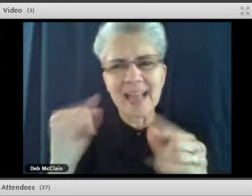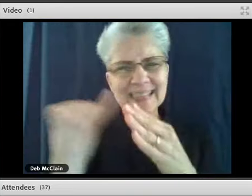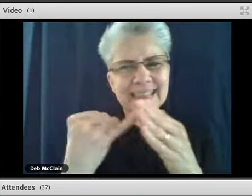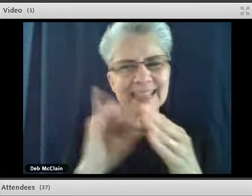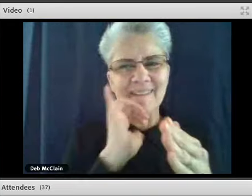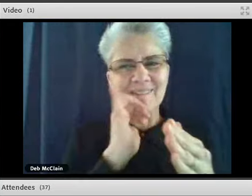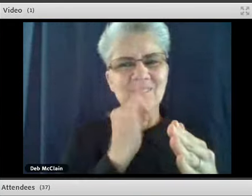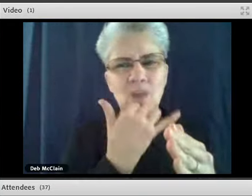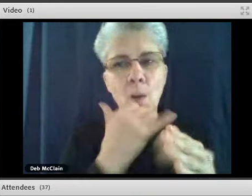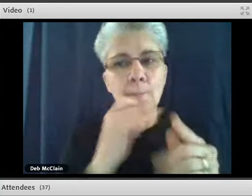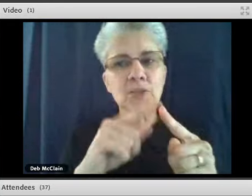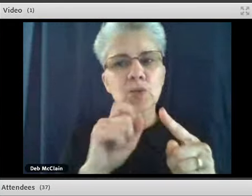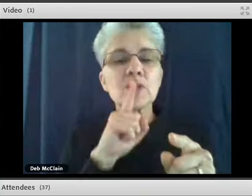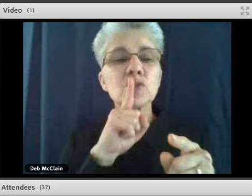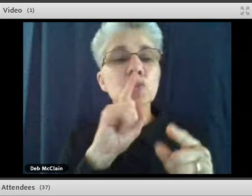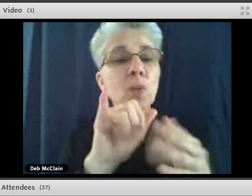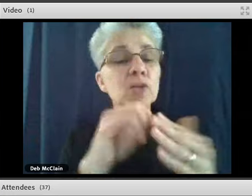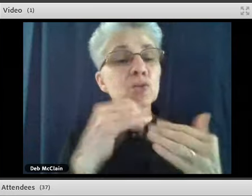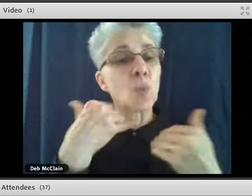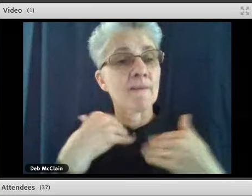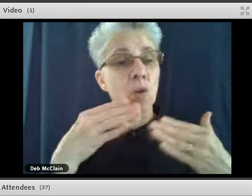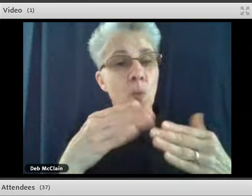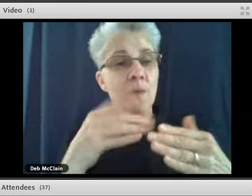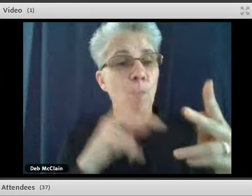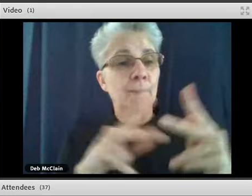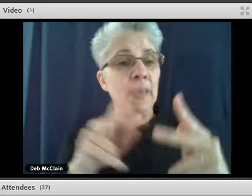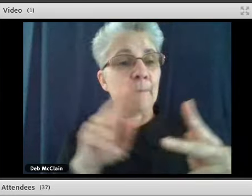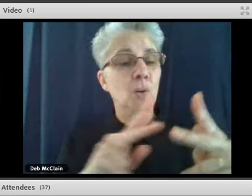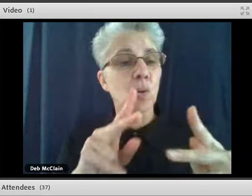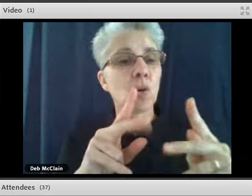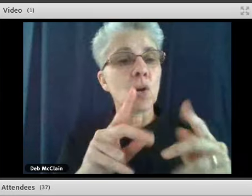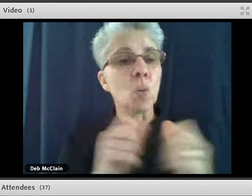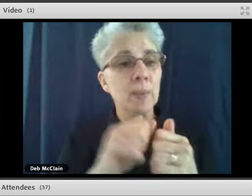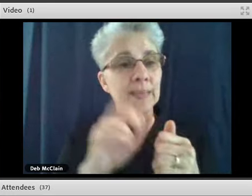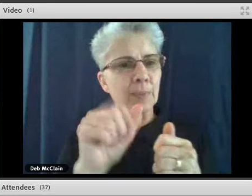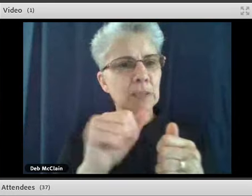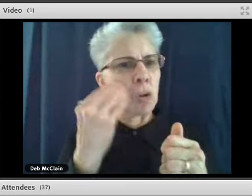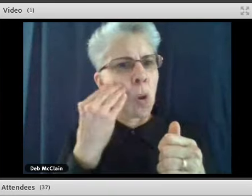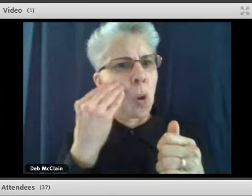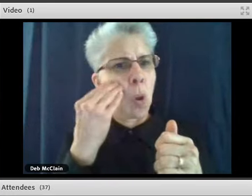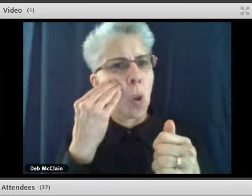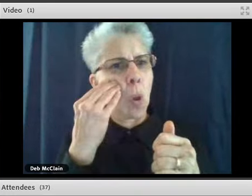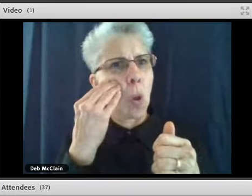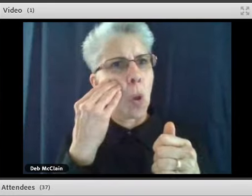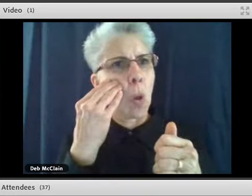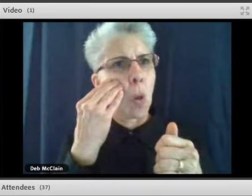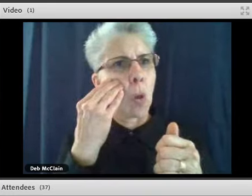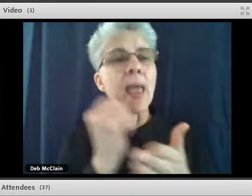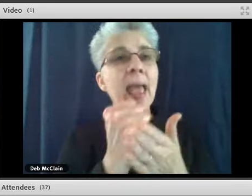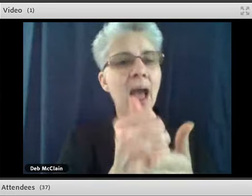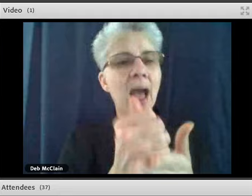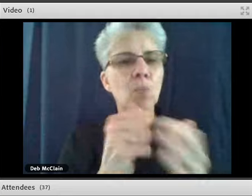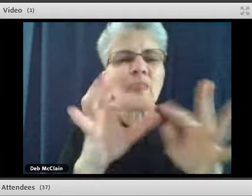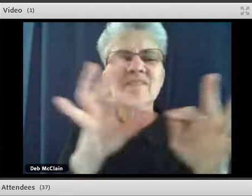That's a design flaw. But you need to make sure that you have a way for people with disabilities to know and get help for things